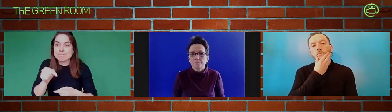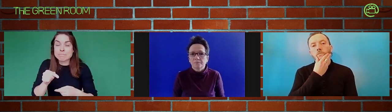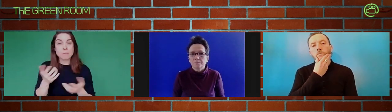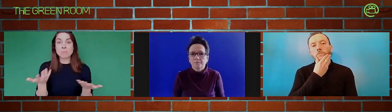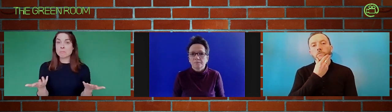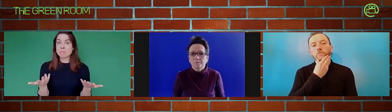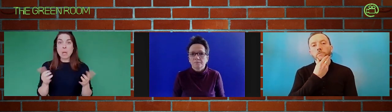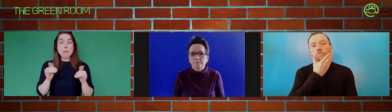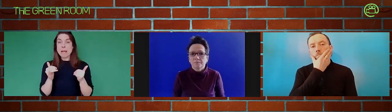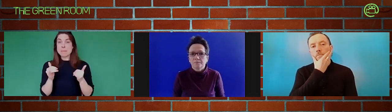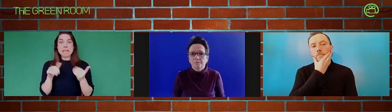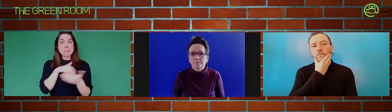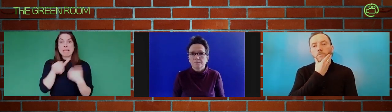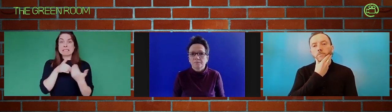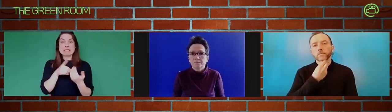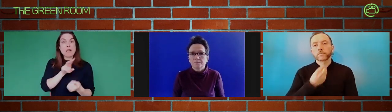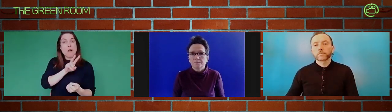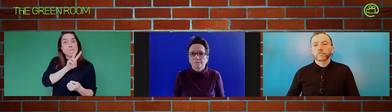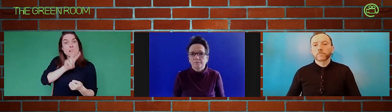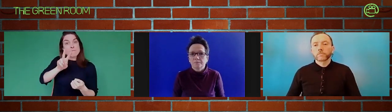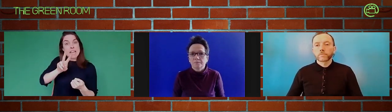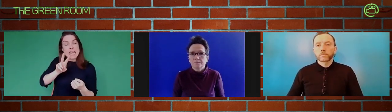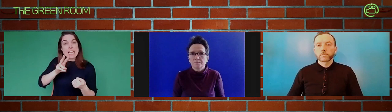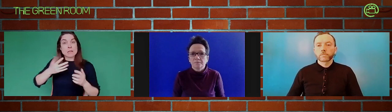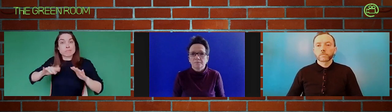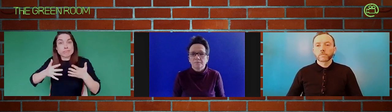VV for example. But there's so many interesting ways